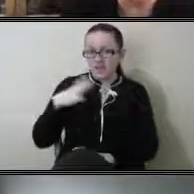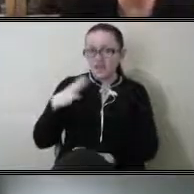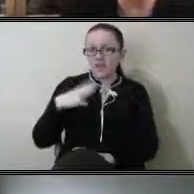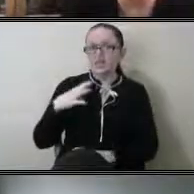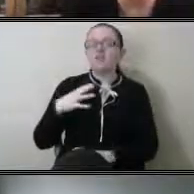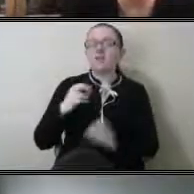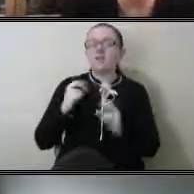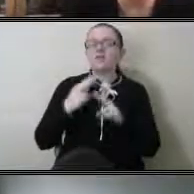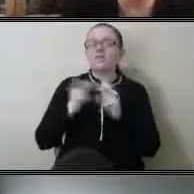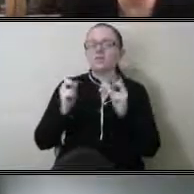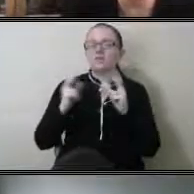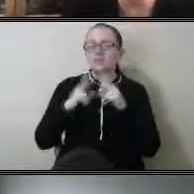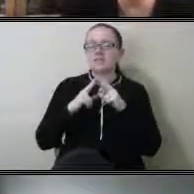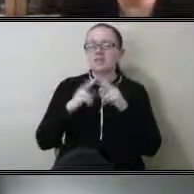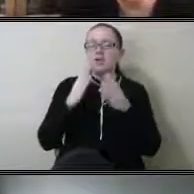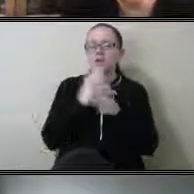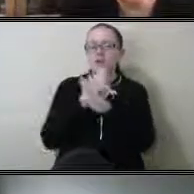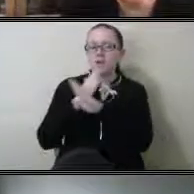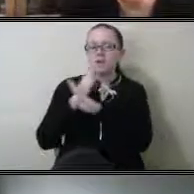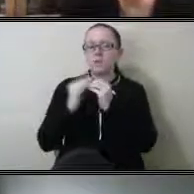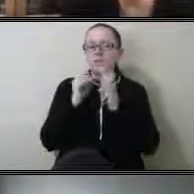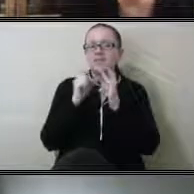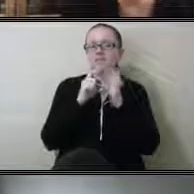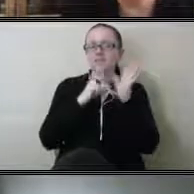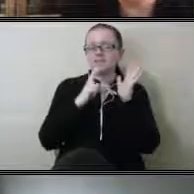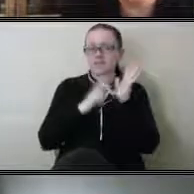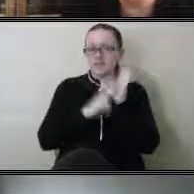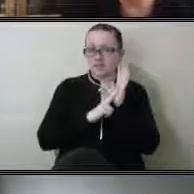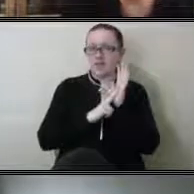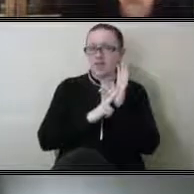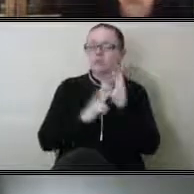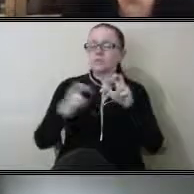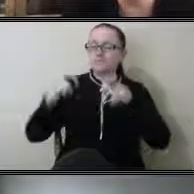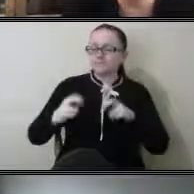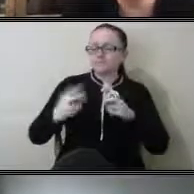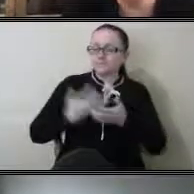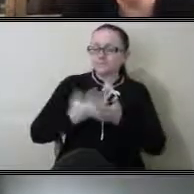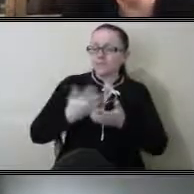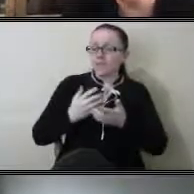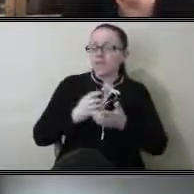house with dan we sat down and um we actually ended up delaying the start of his internship